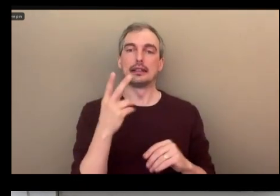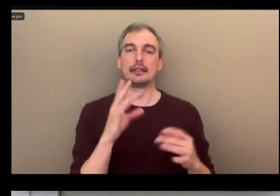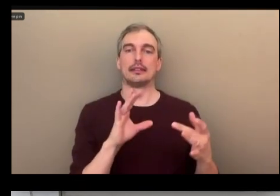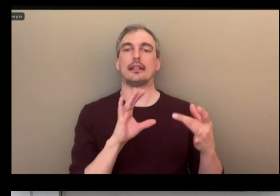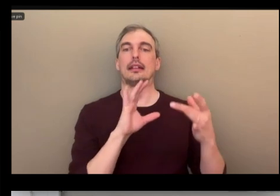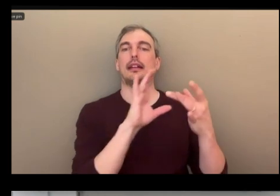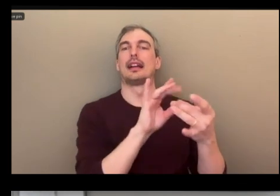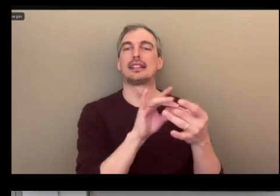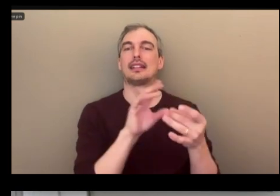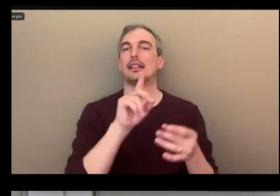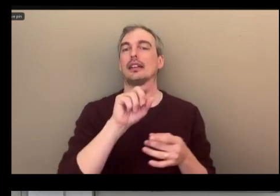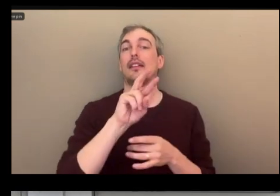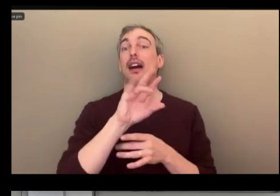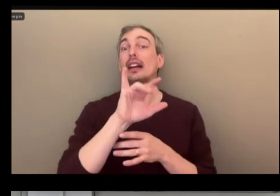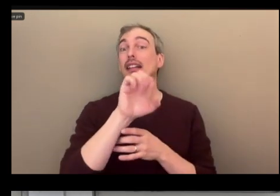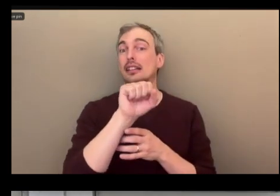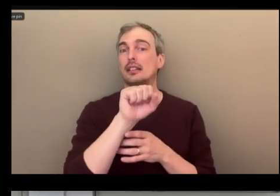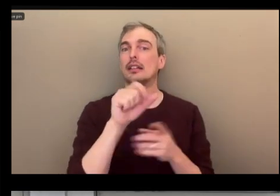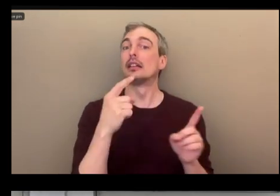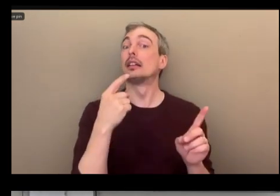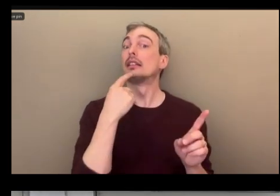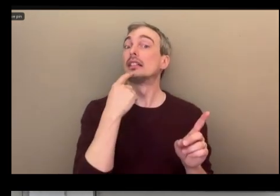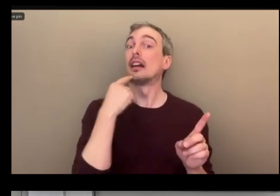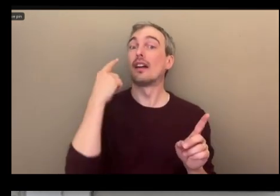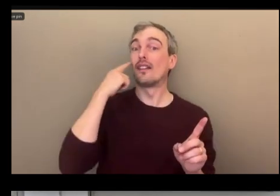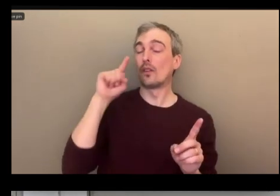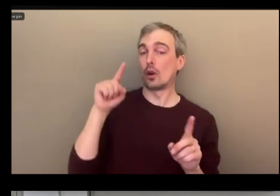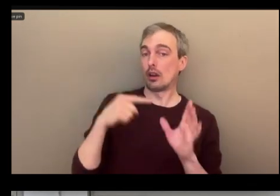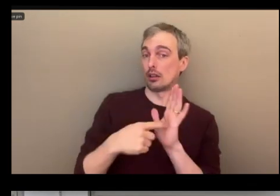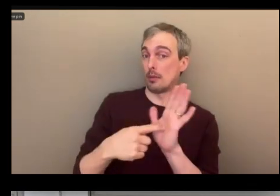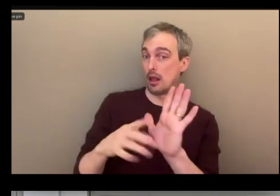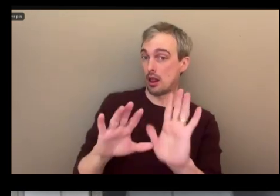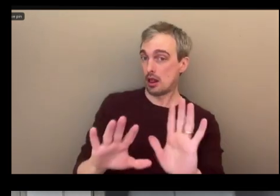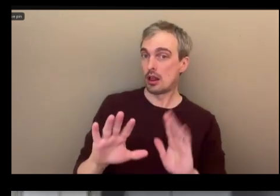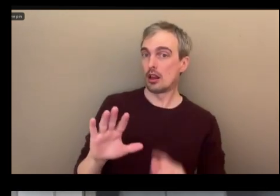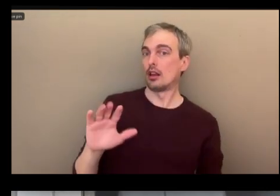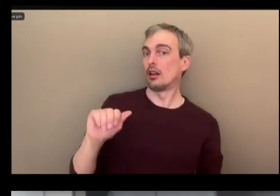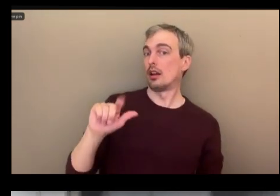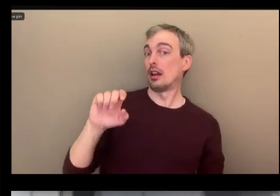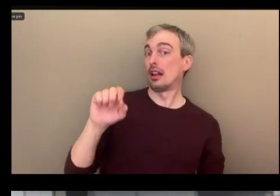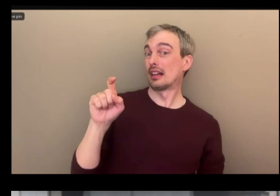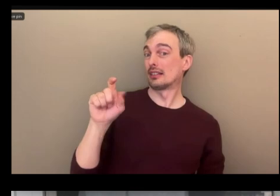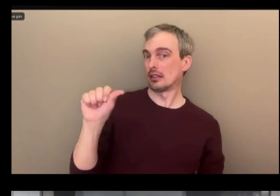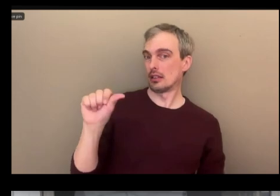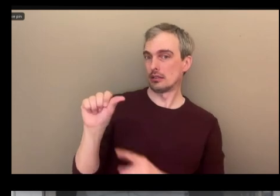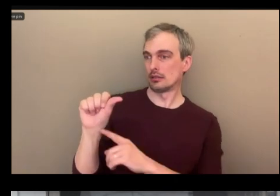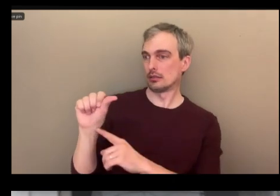We're testing that experience with our set top box. We're testing that experience with...